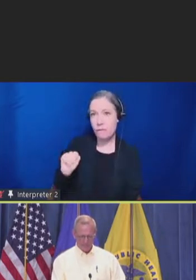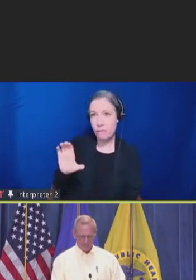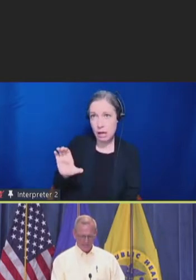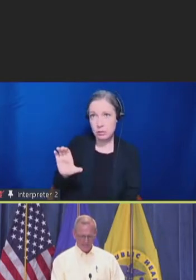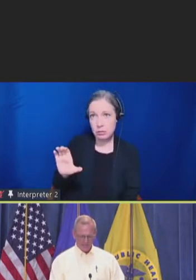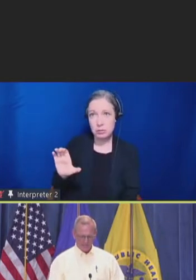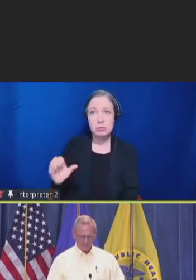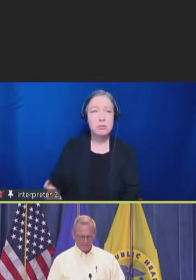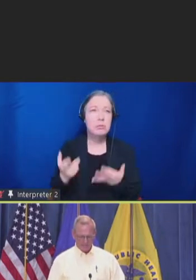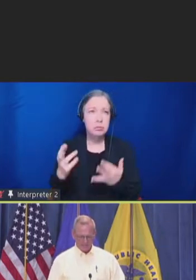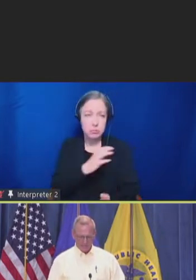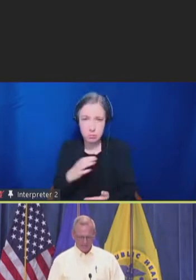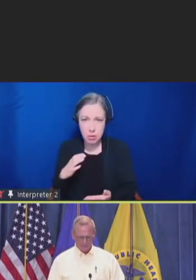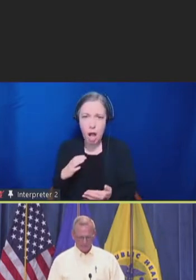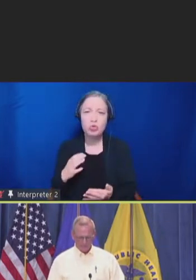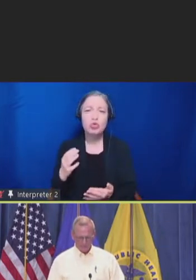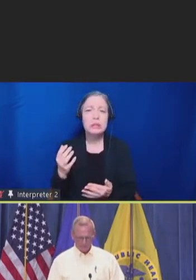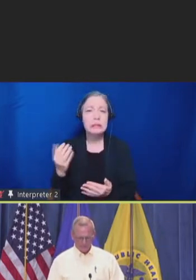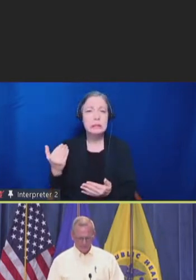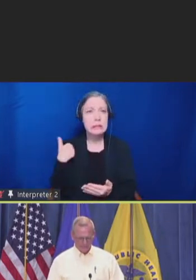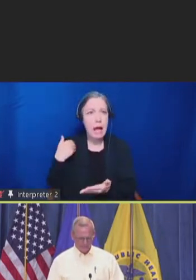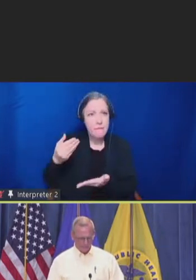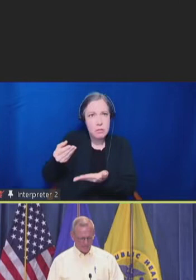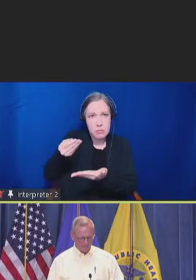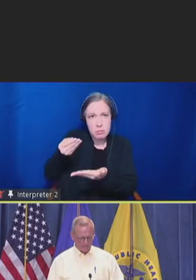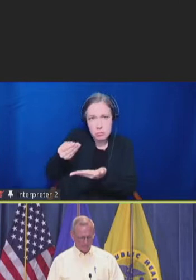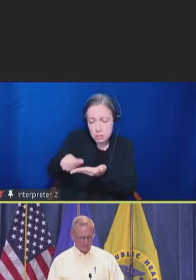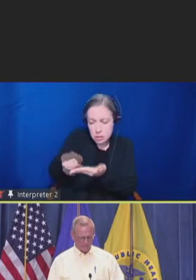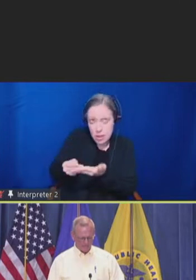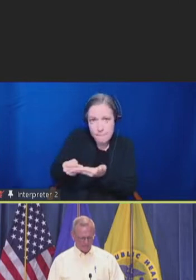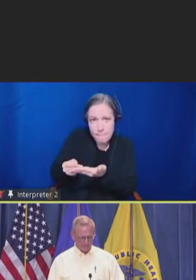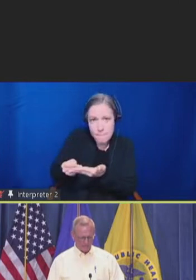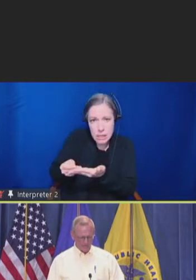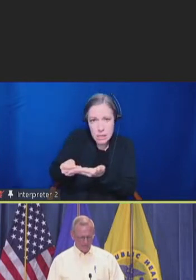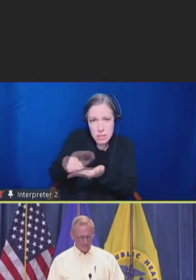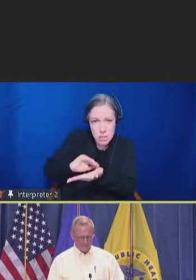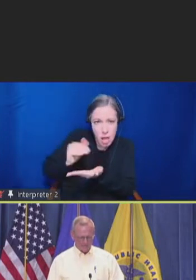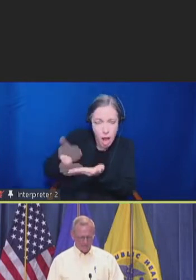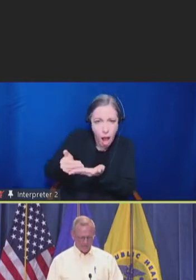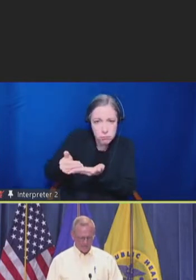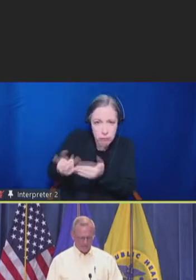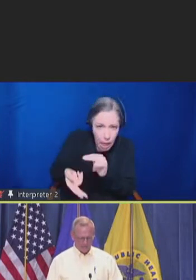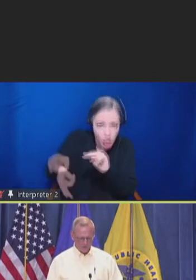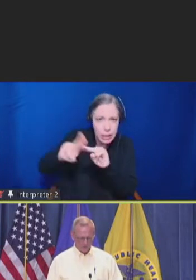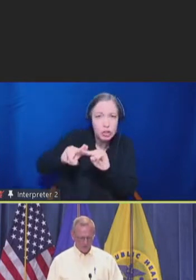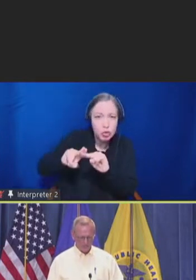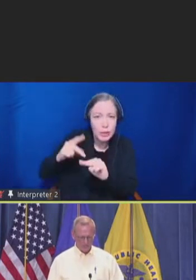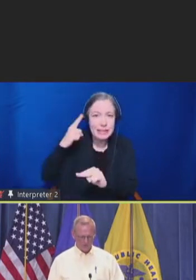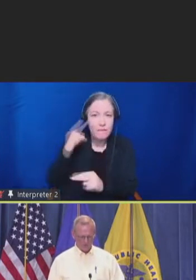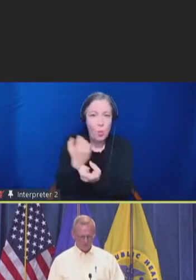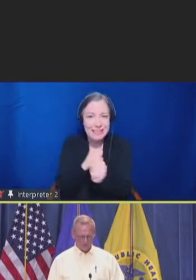and consistently thereafter, so that vaccine safety systems can nimbly evolve with scientific